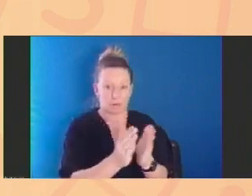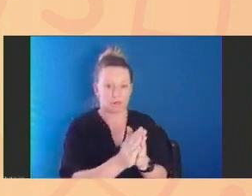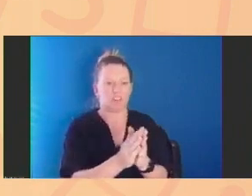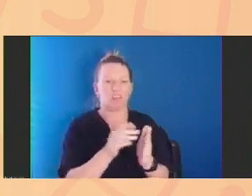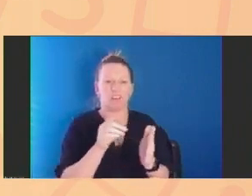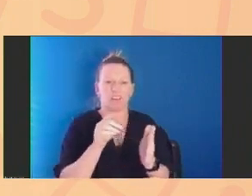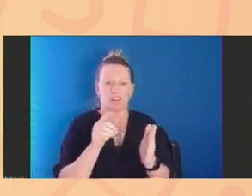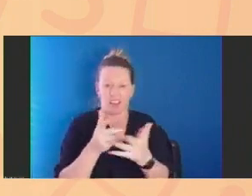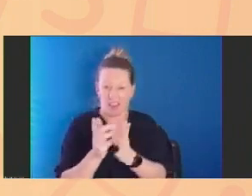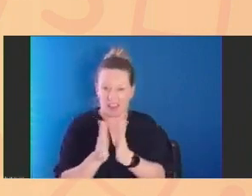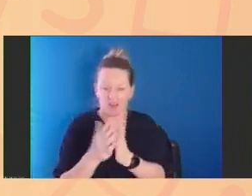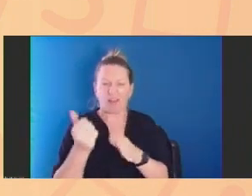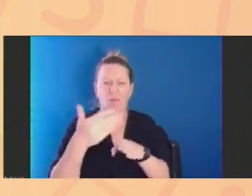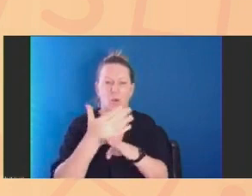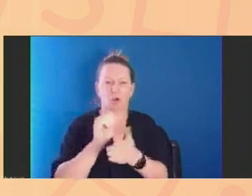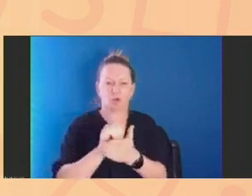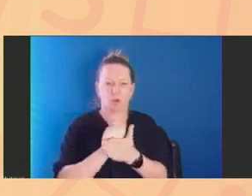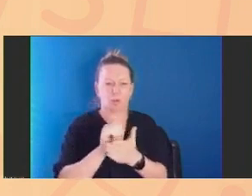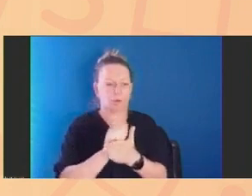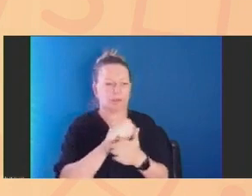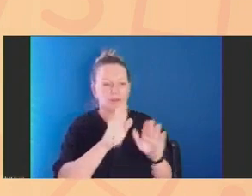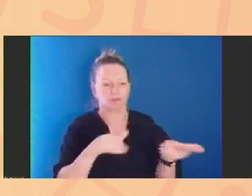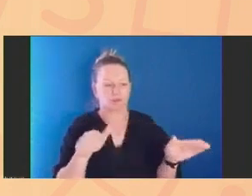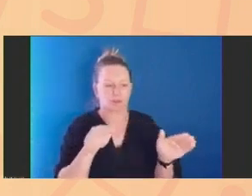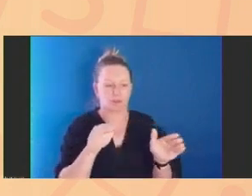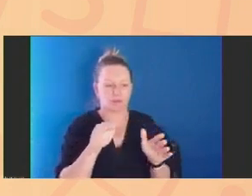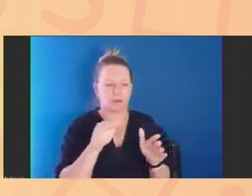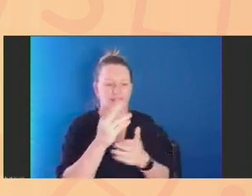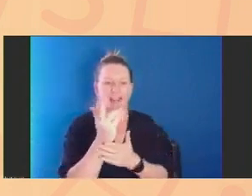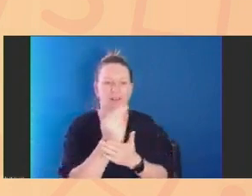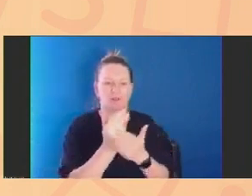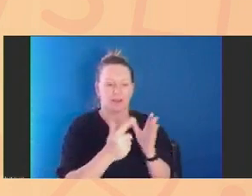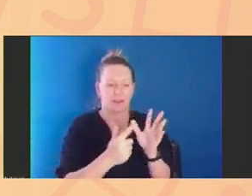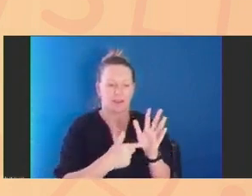illustrator and author Alison Lester. I've not been part of these, but who would like to speak